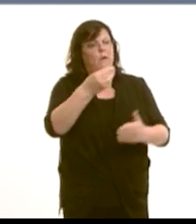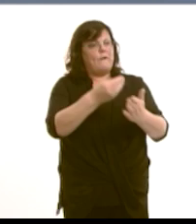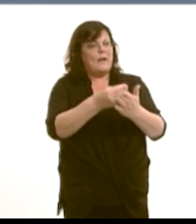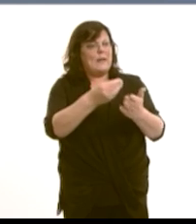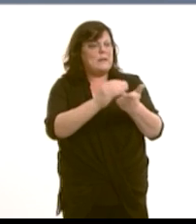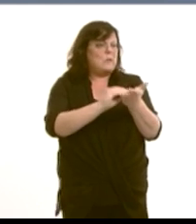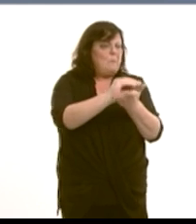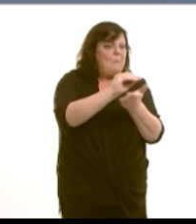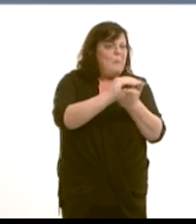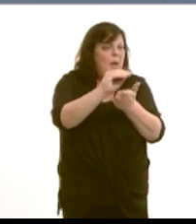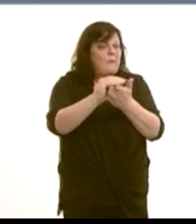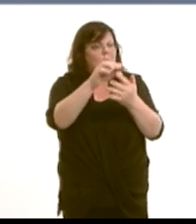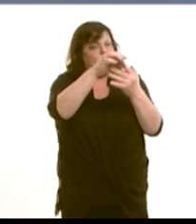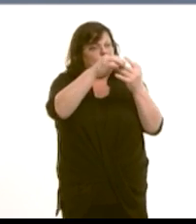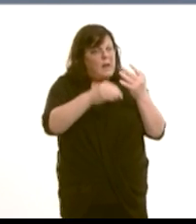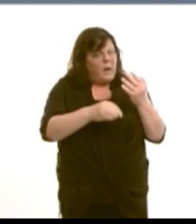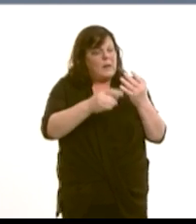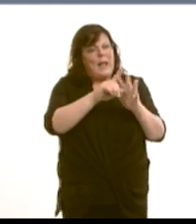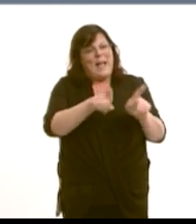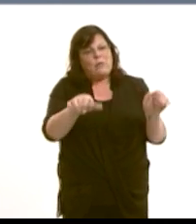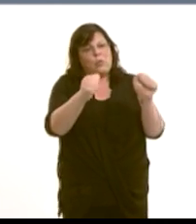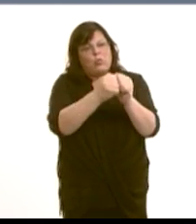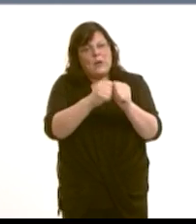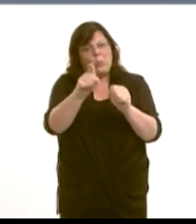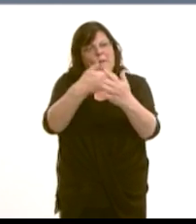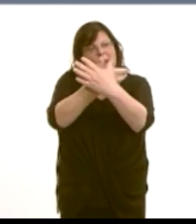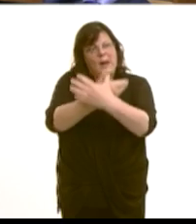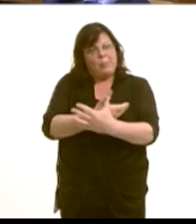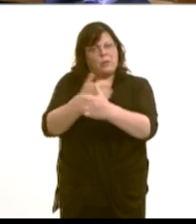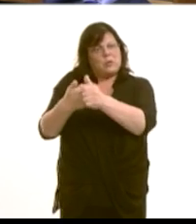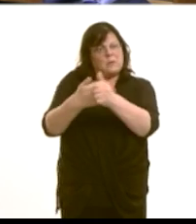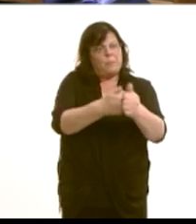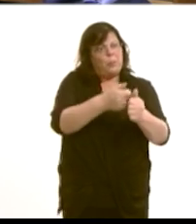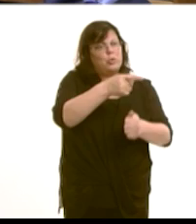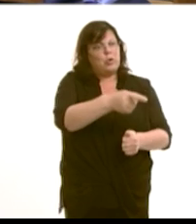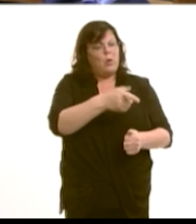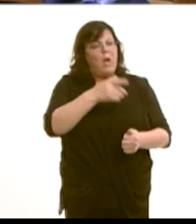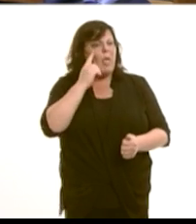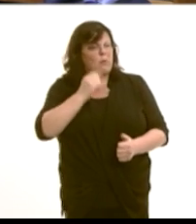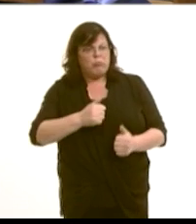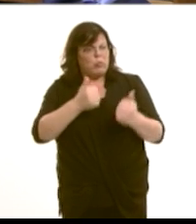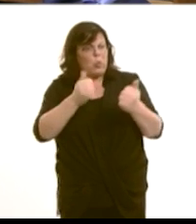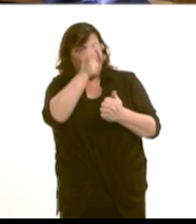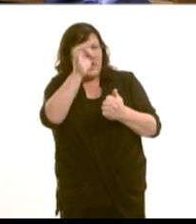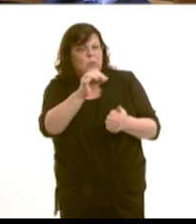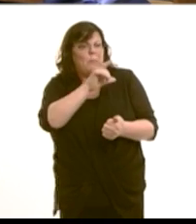the commitment that you made to the Liberal Democrats that brought them into Government? I do believe thatís a reasonable question because, as I said, the words that were quoted